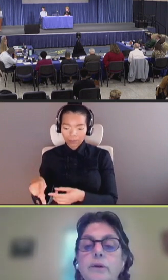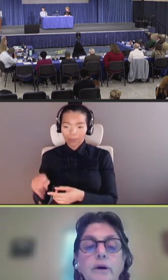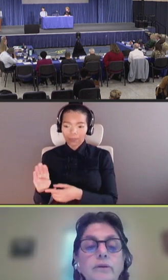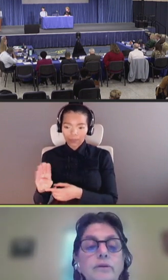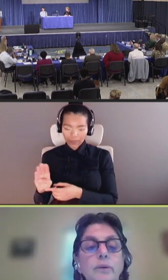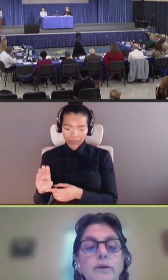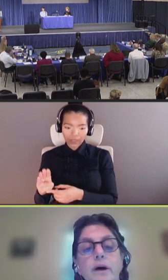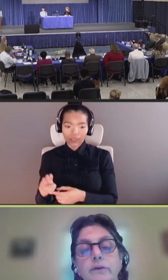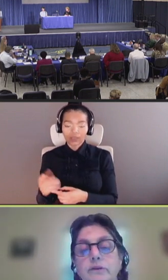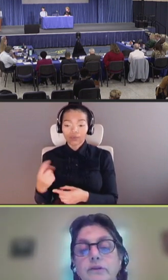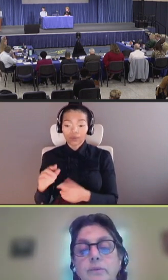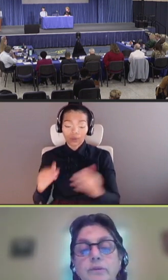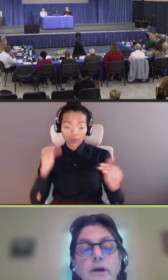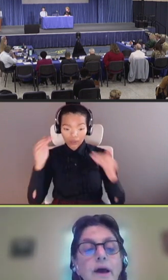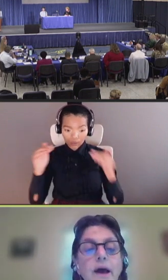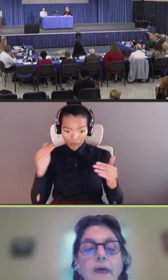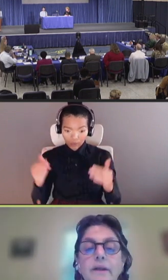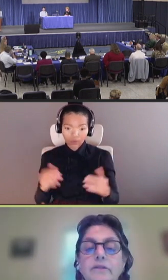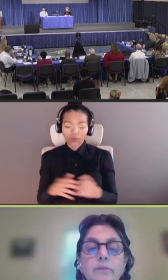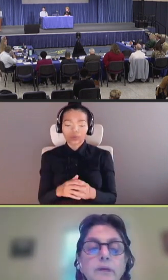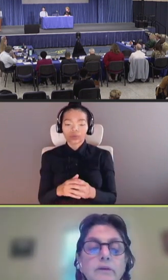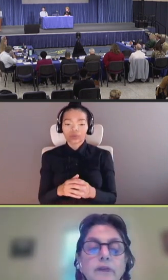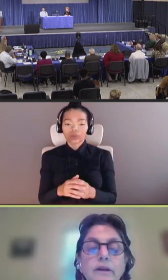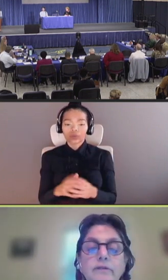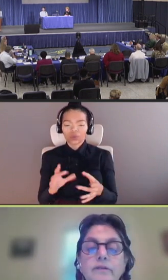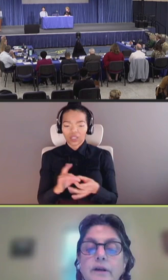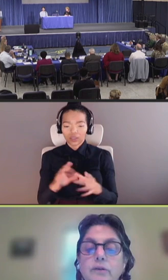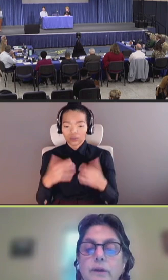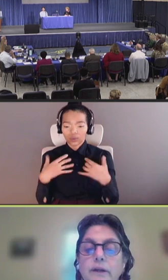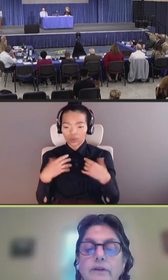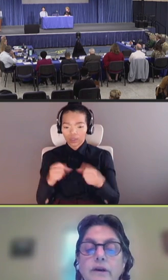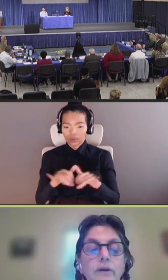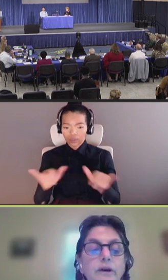adults with health systems and then some innovative things related to health care